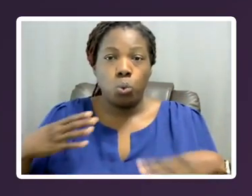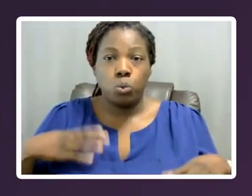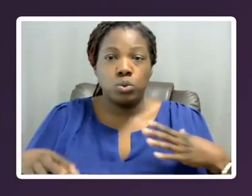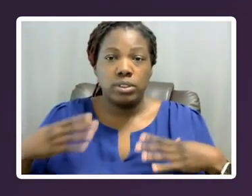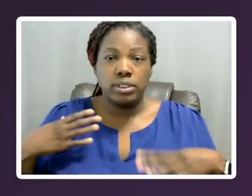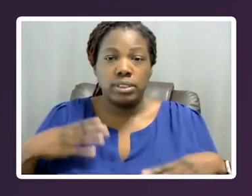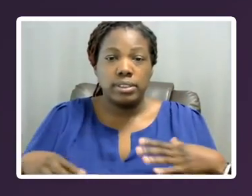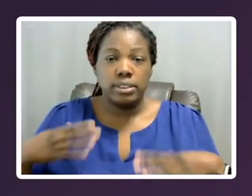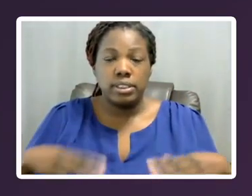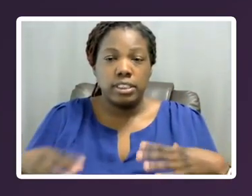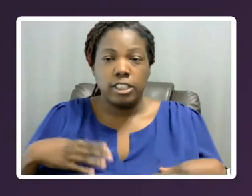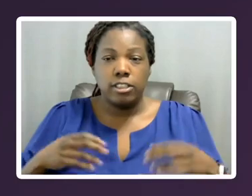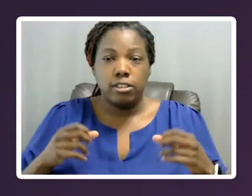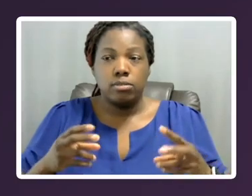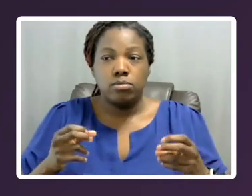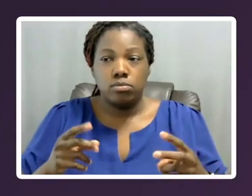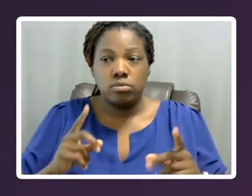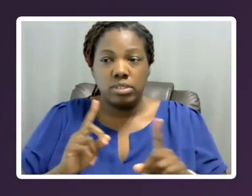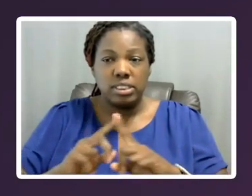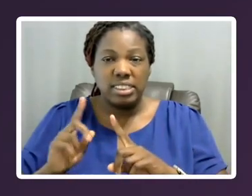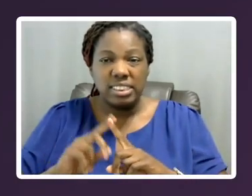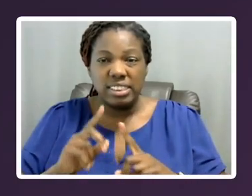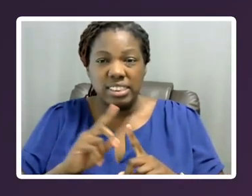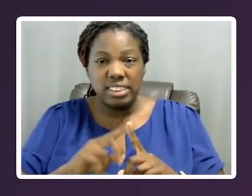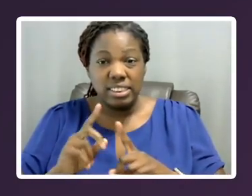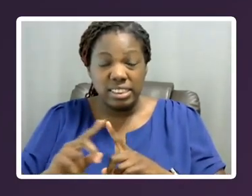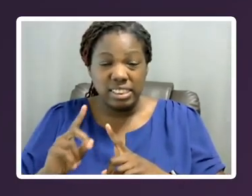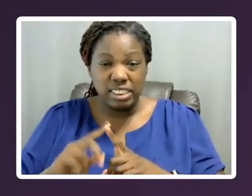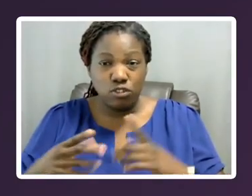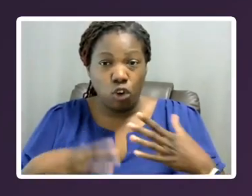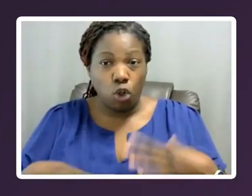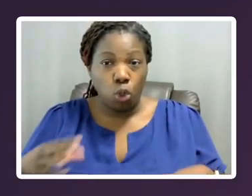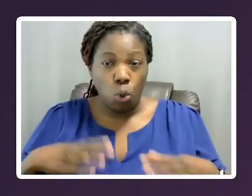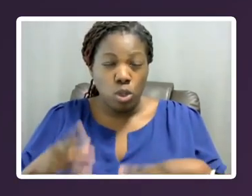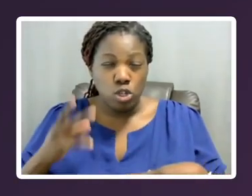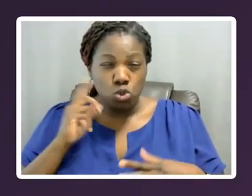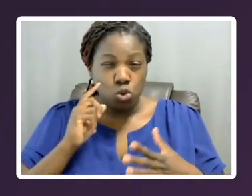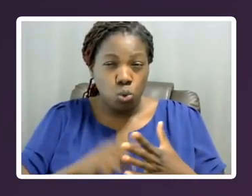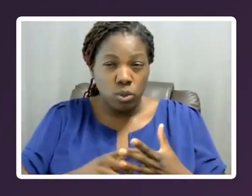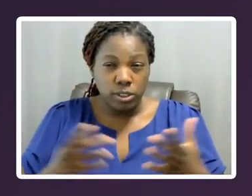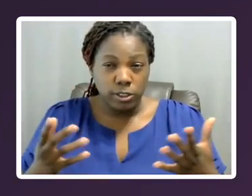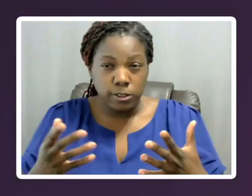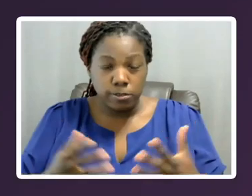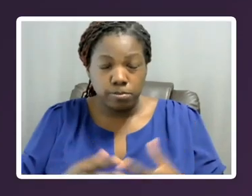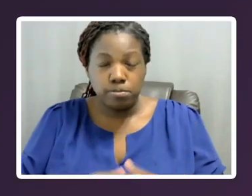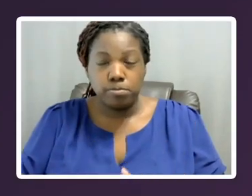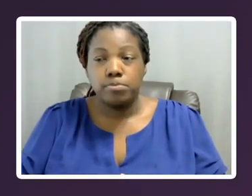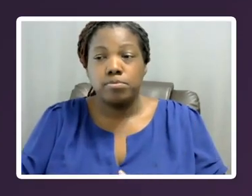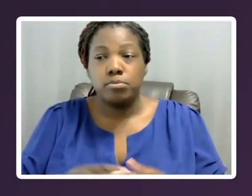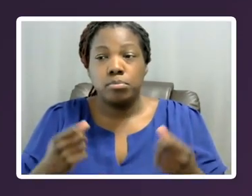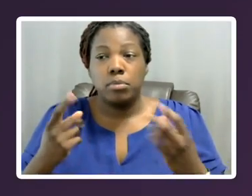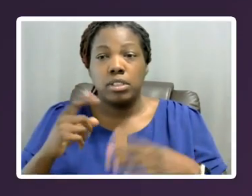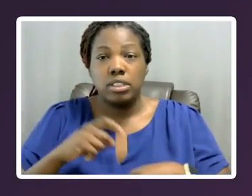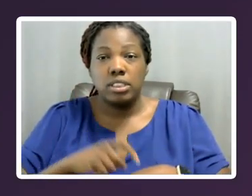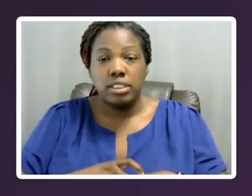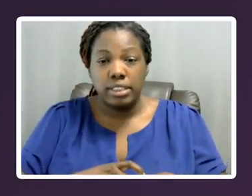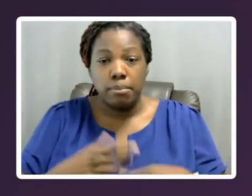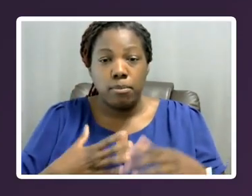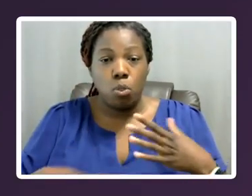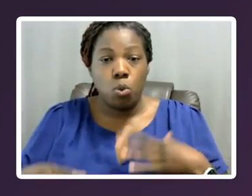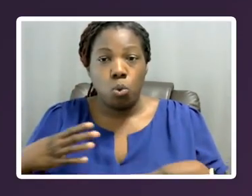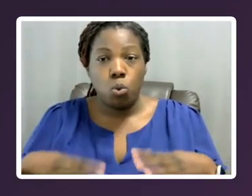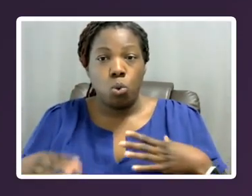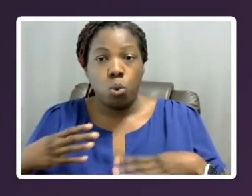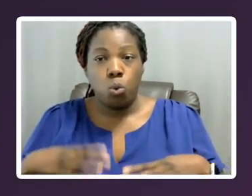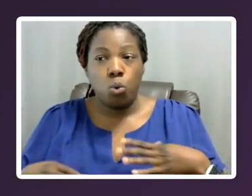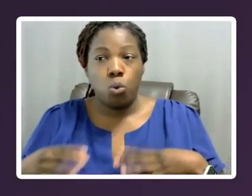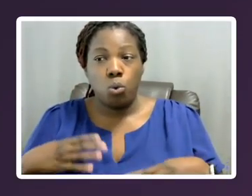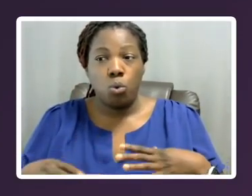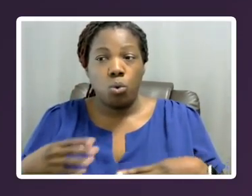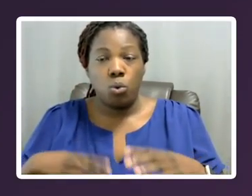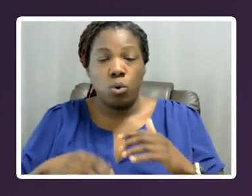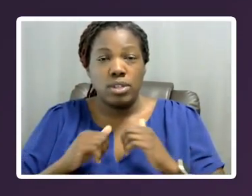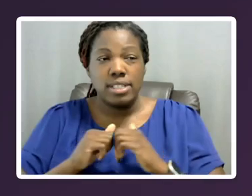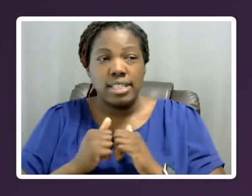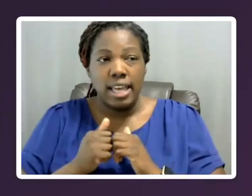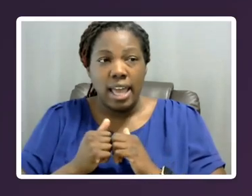the chat box what are our sitters wearing. And a lot of times clothing is a way to show some